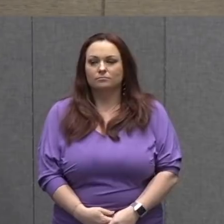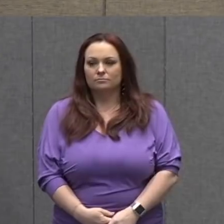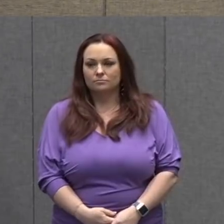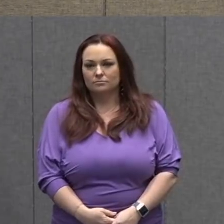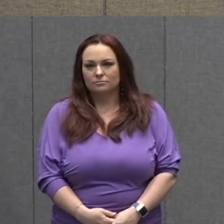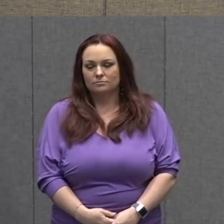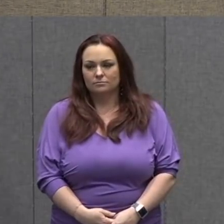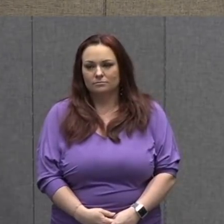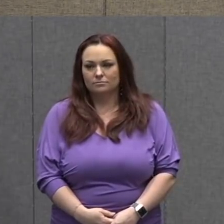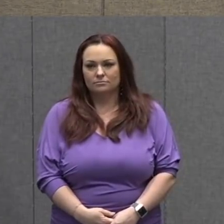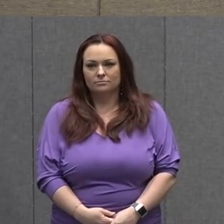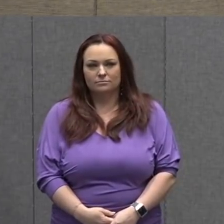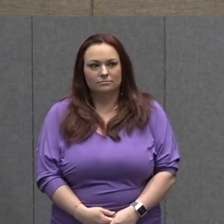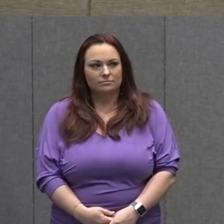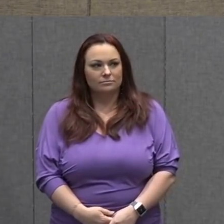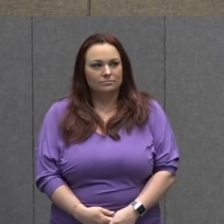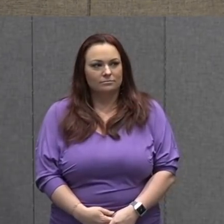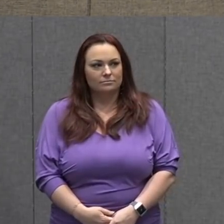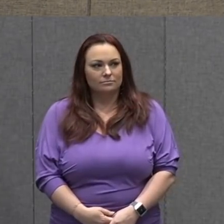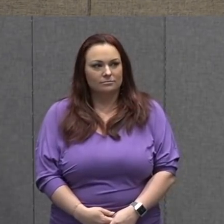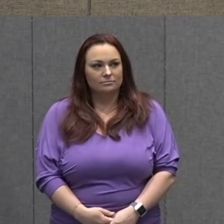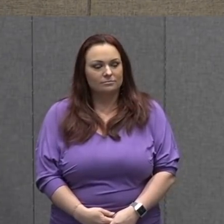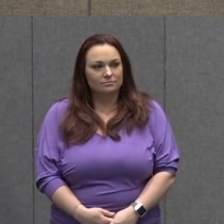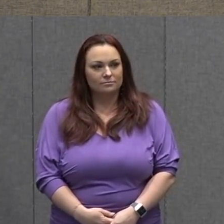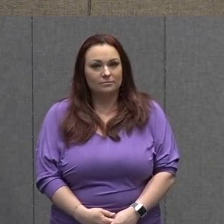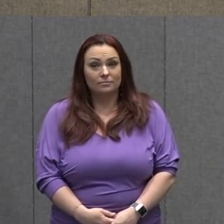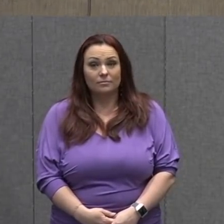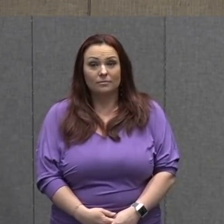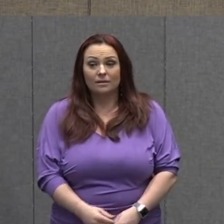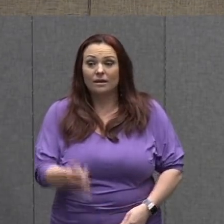If you don't have this drawn on a piece of paper, go ahead,